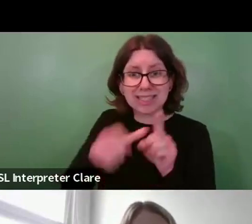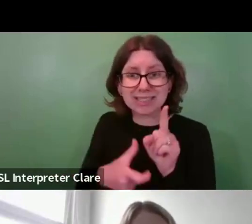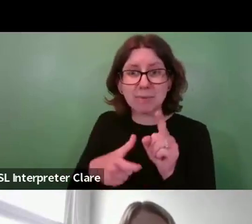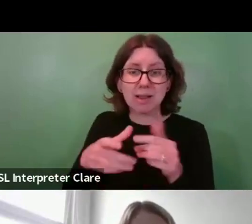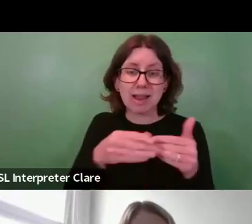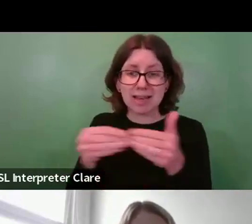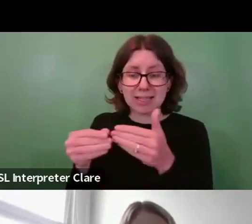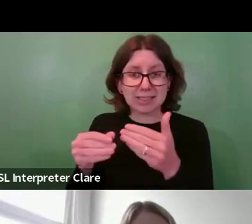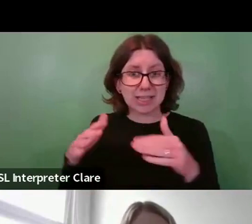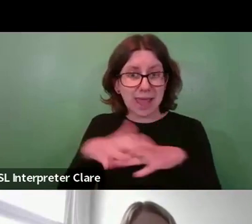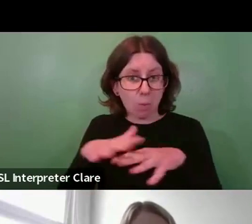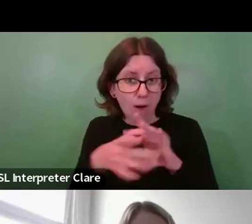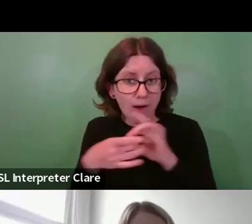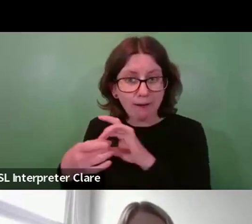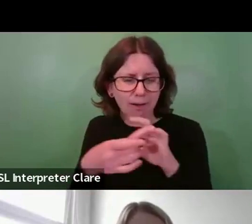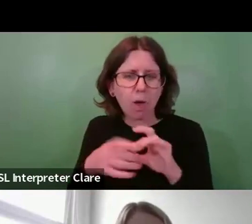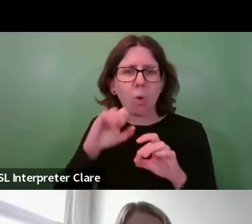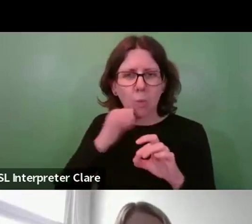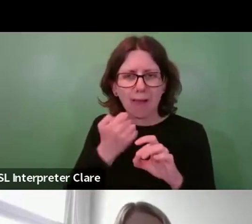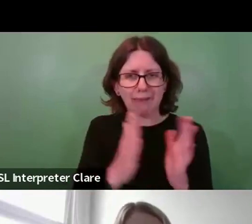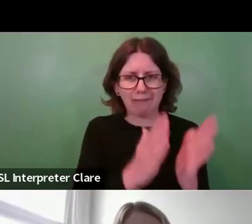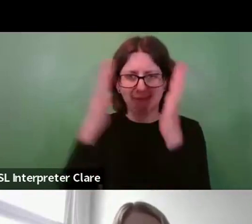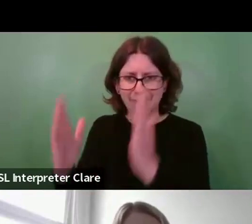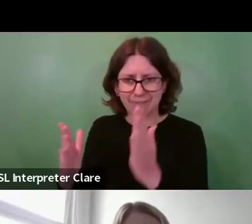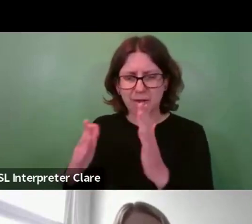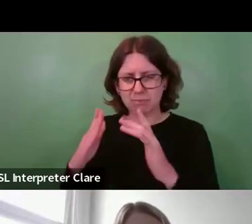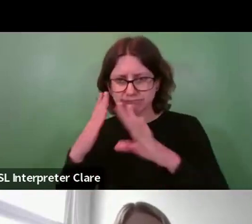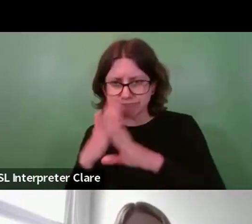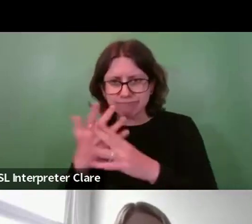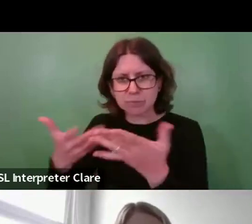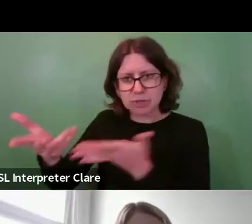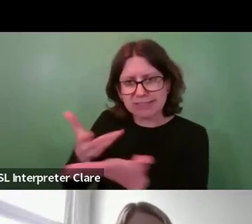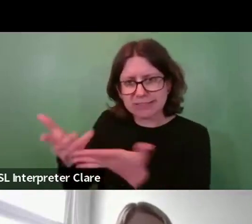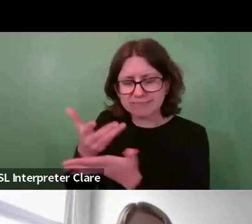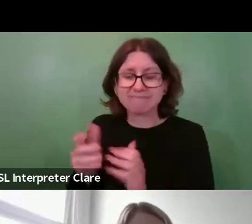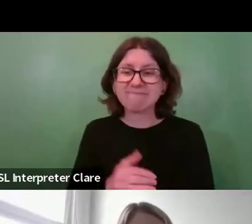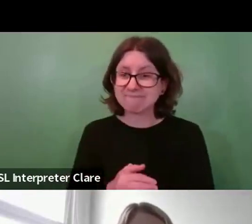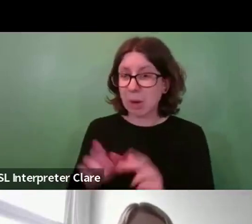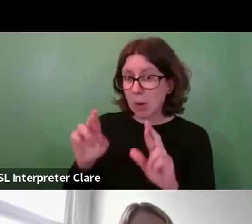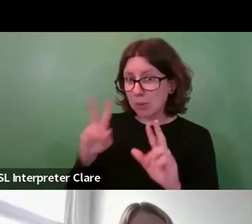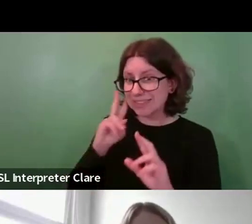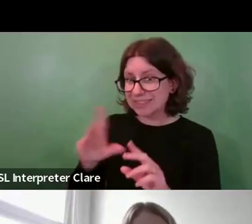a separate link. And otherwise I hope to see you all soon, and thank you so much. Jet: Bye-bye.